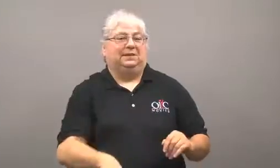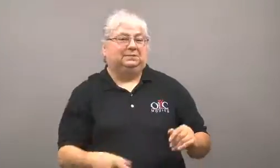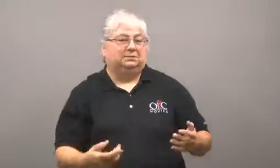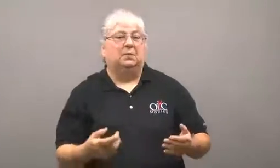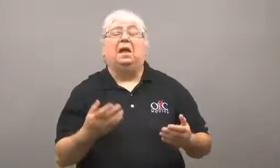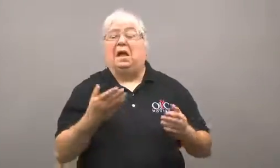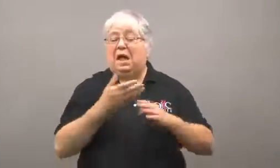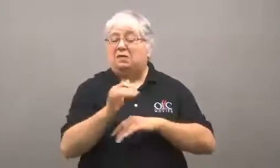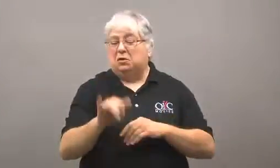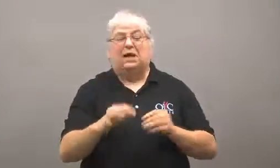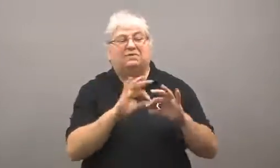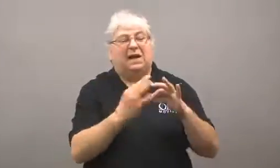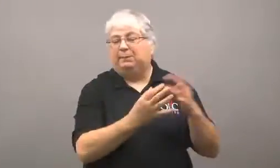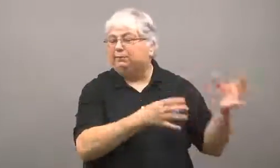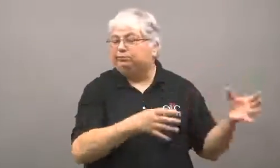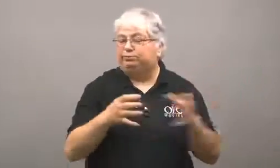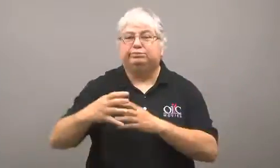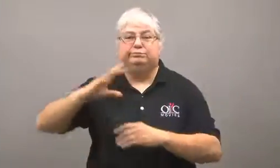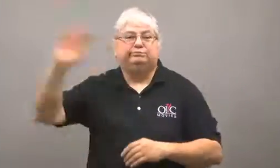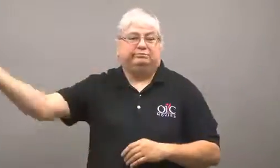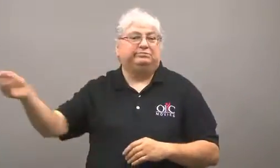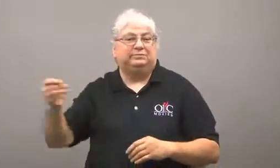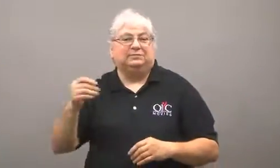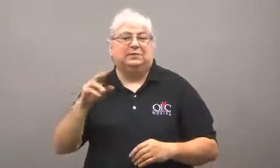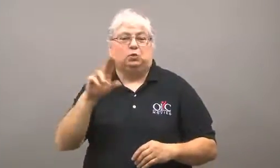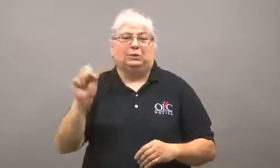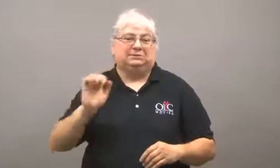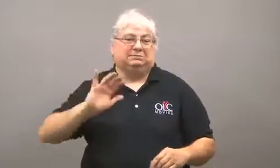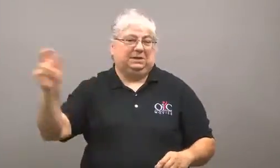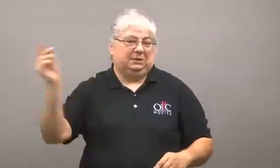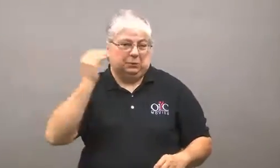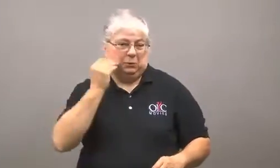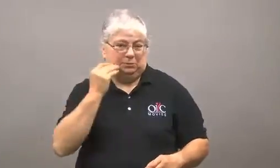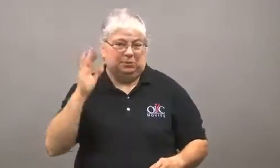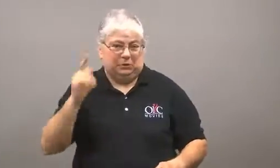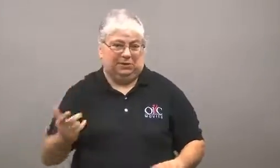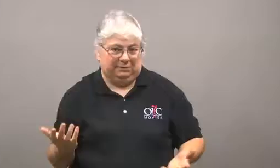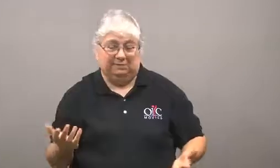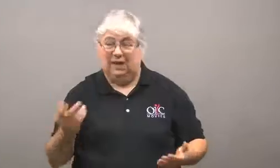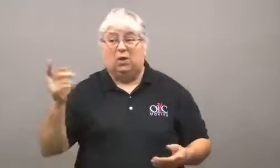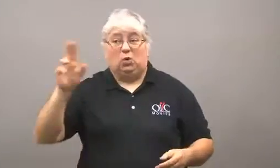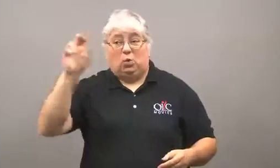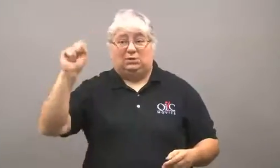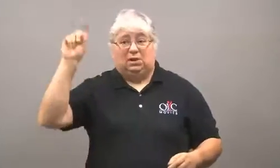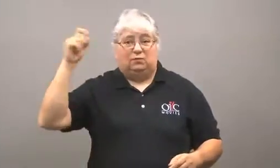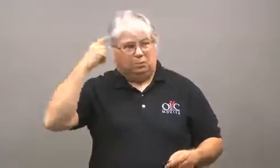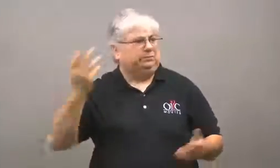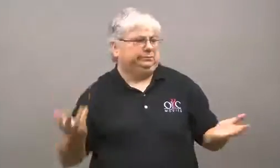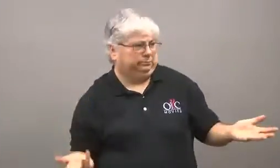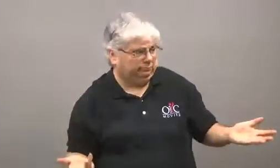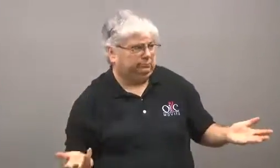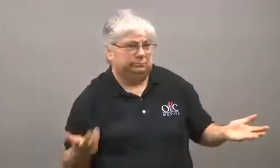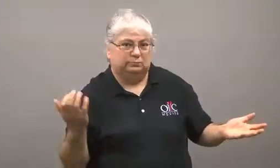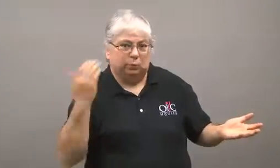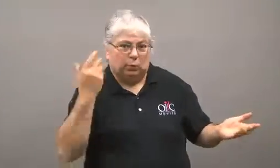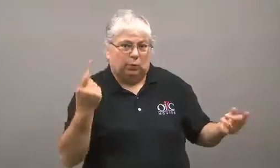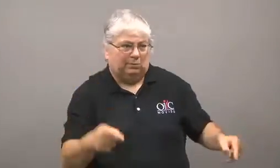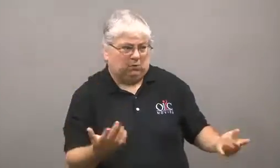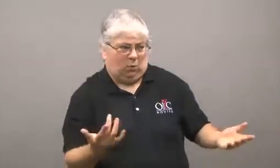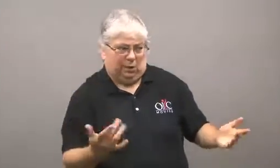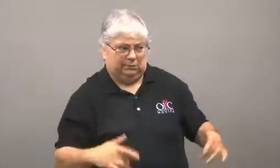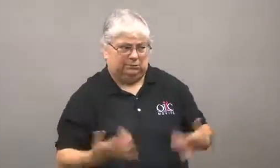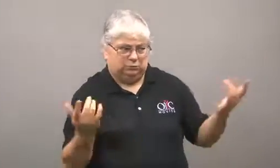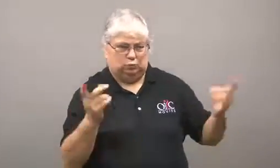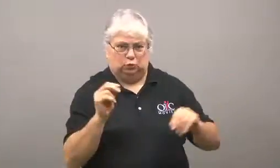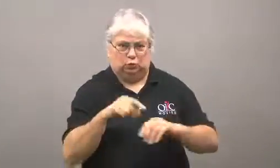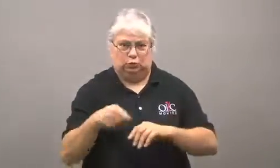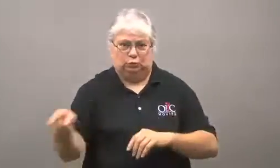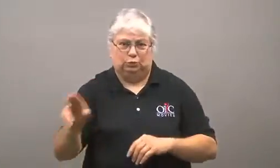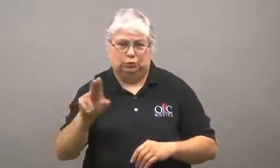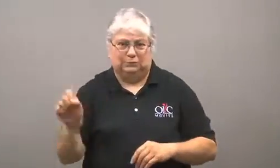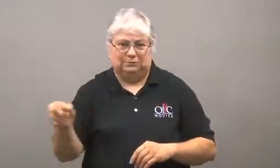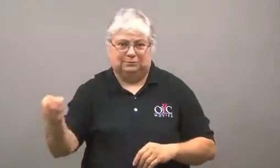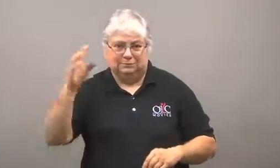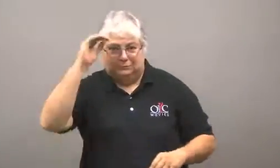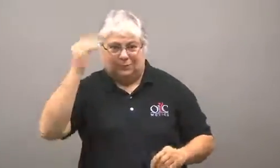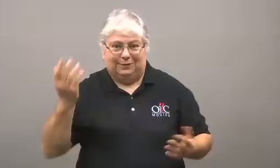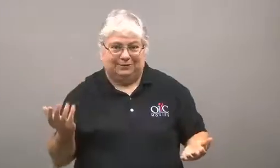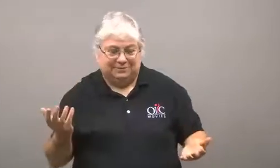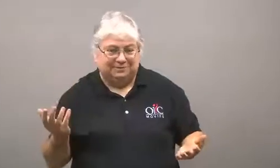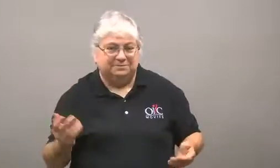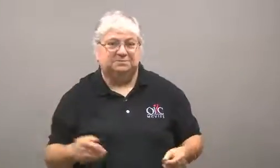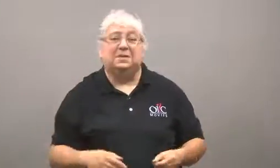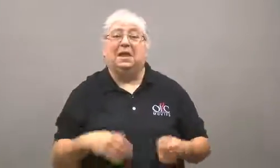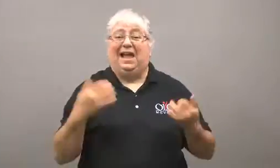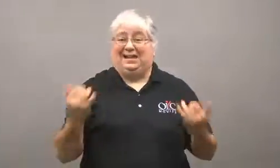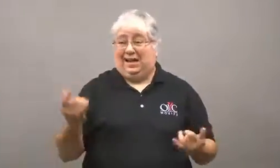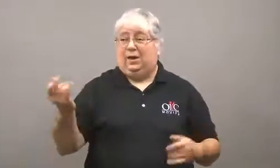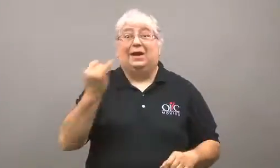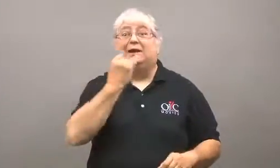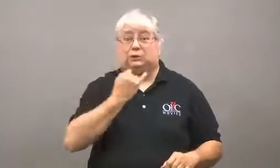After that, the family plans to return to the U.S.